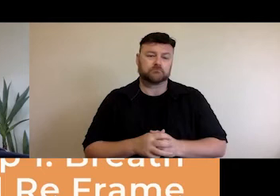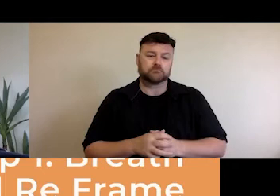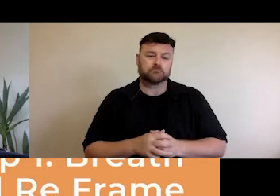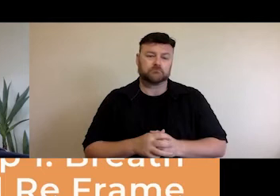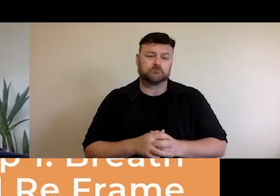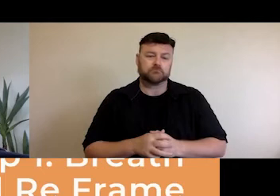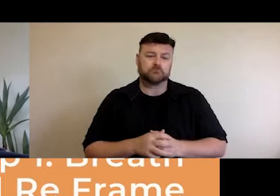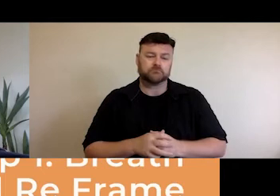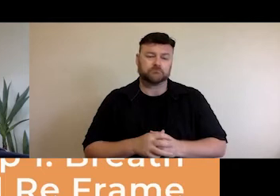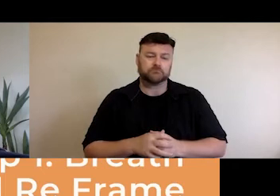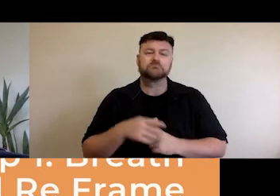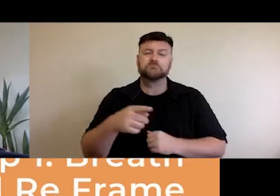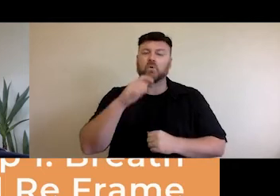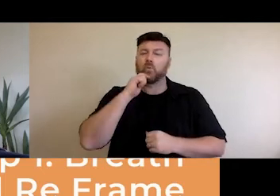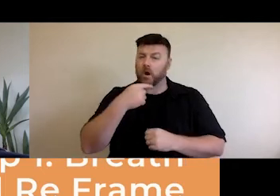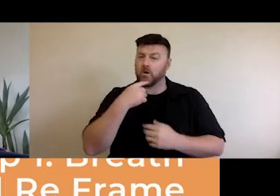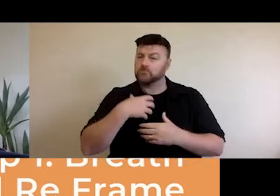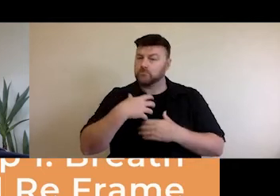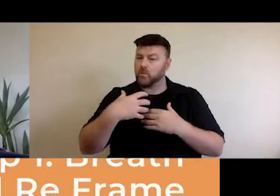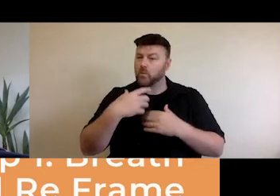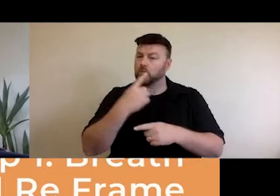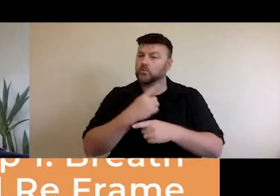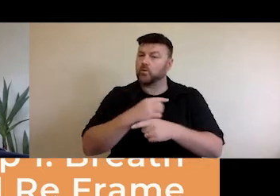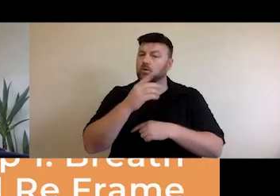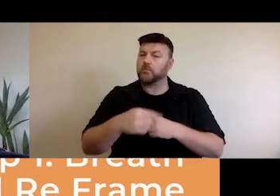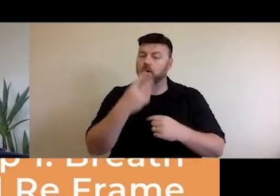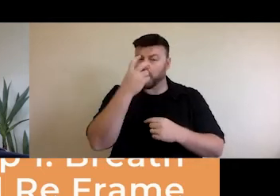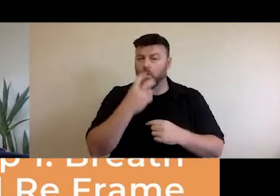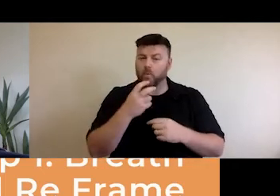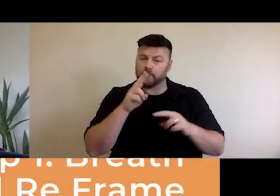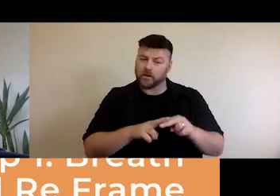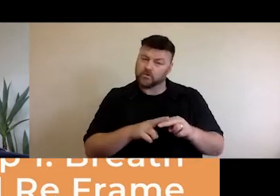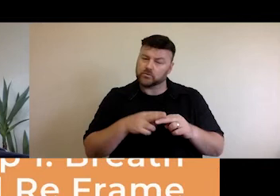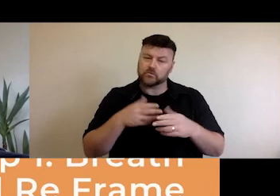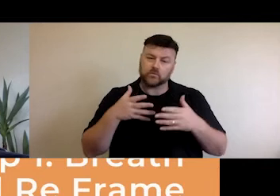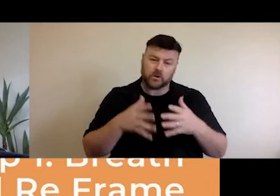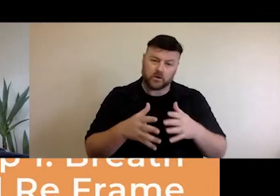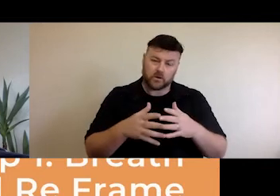of these more ancient traditions and say - I look at 3-step approach. As